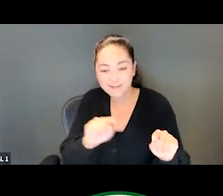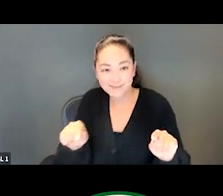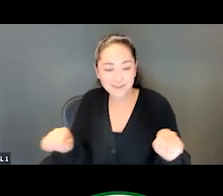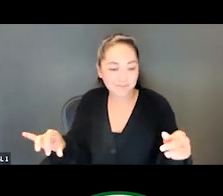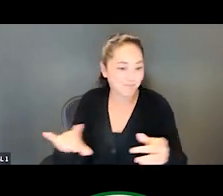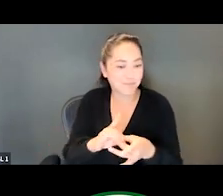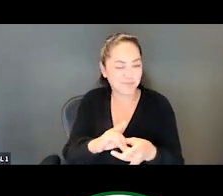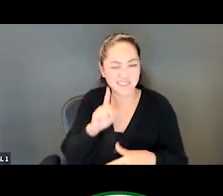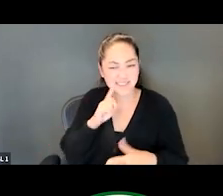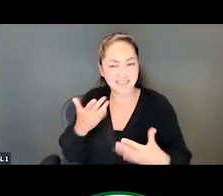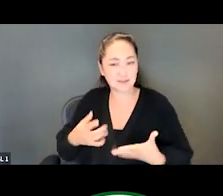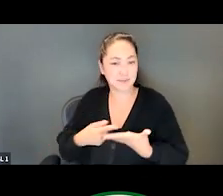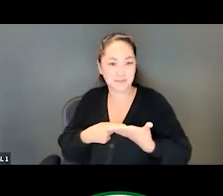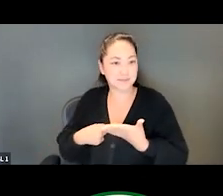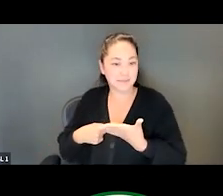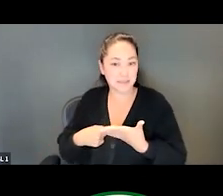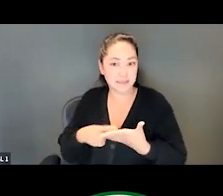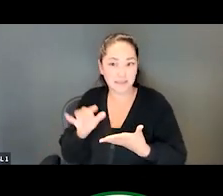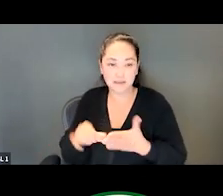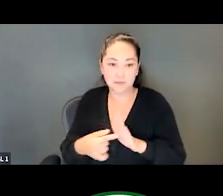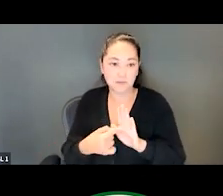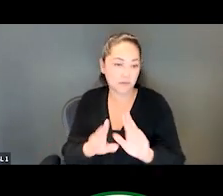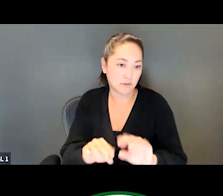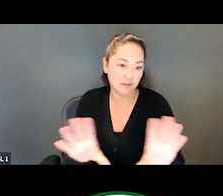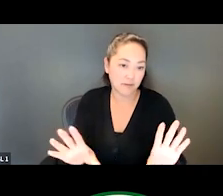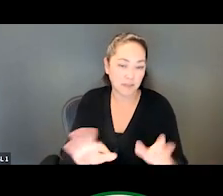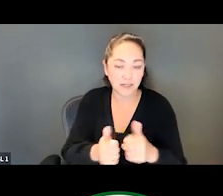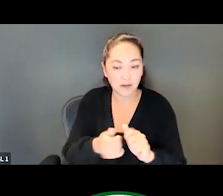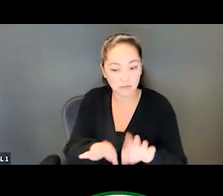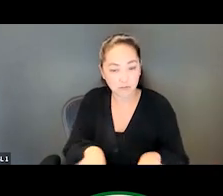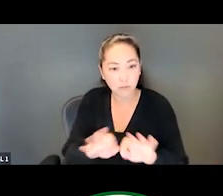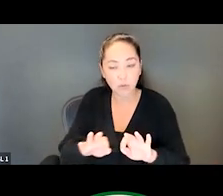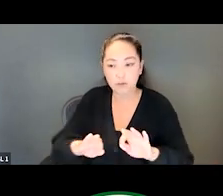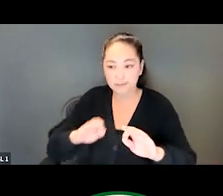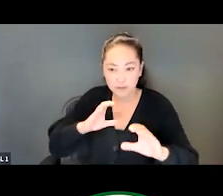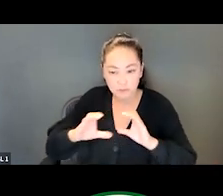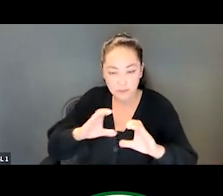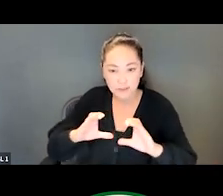With diverse groups. So people with lived experience people with. People with experience